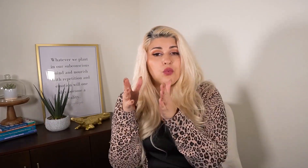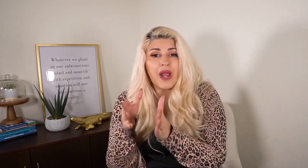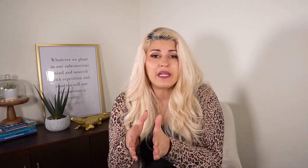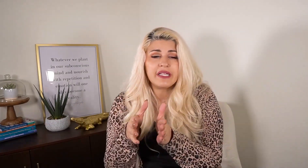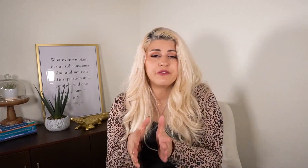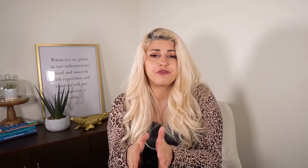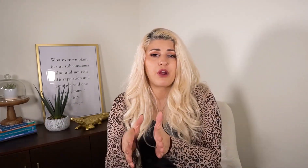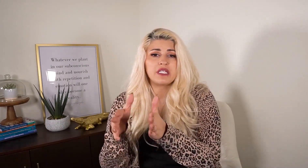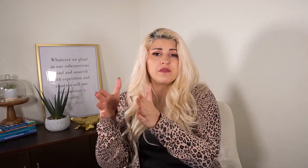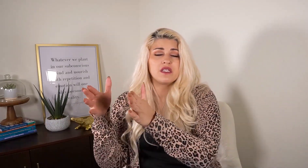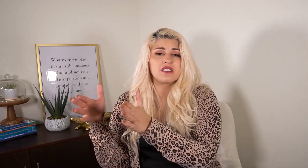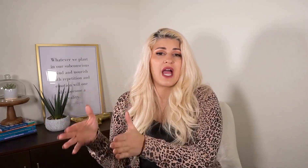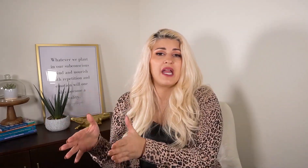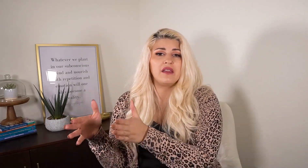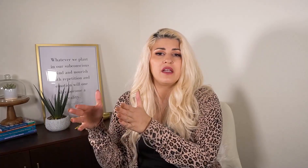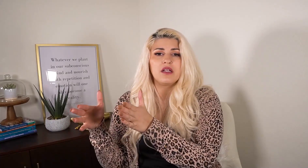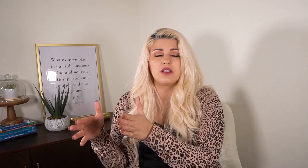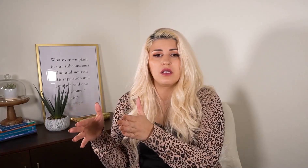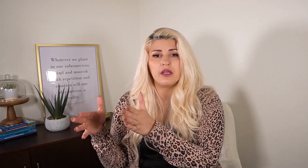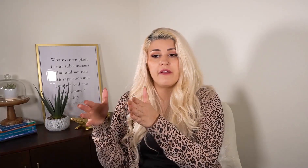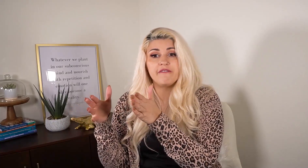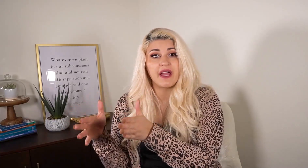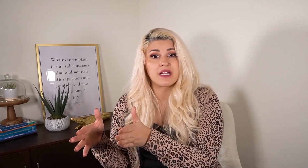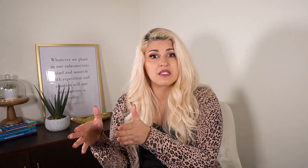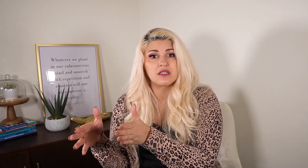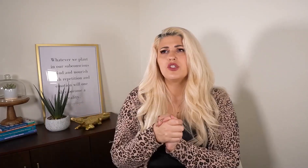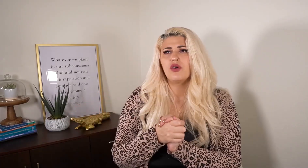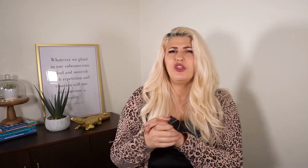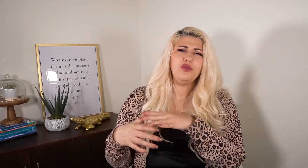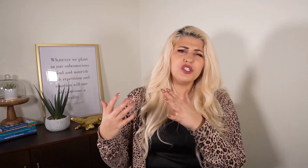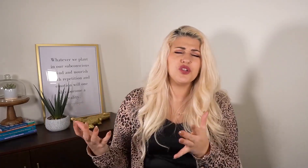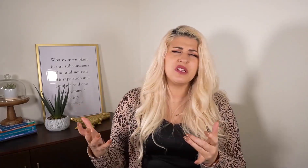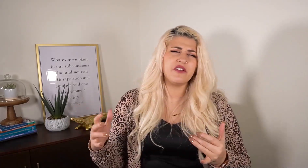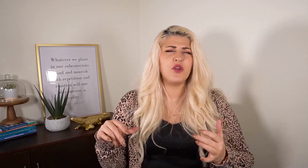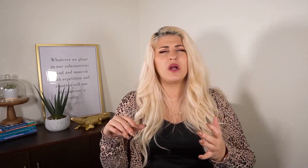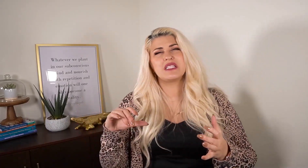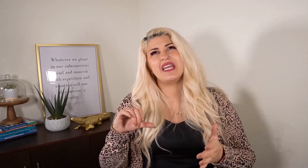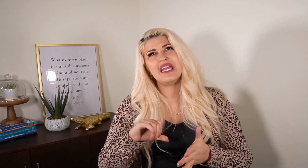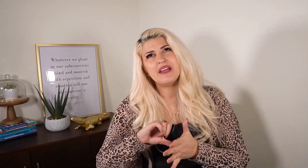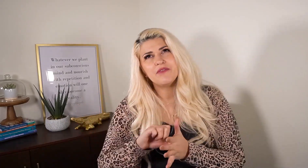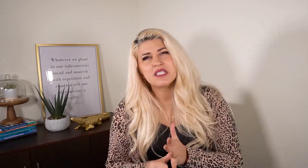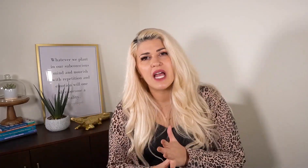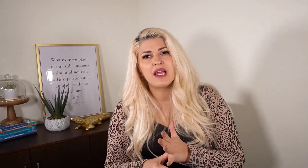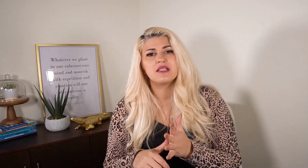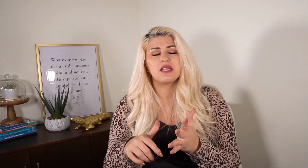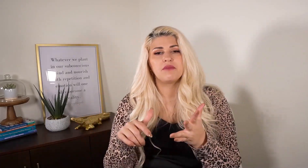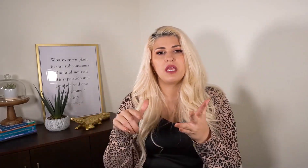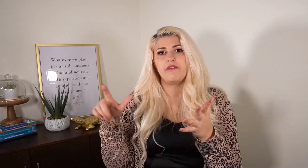directly in front of the sign that it affects. So you would do this if you want to emphasize something,